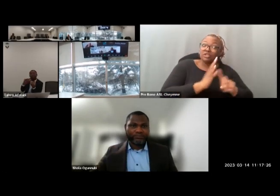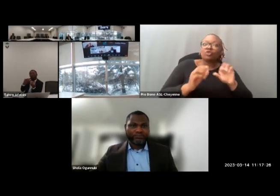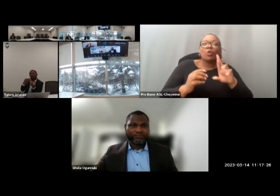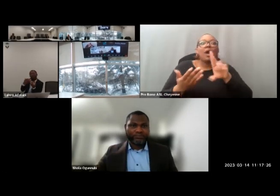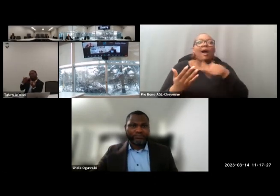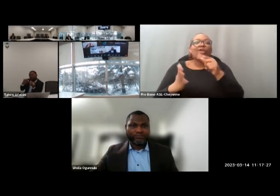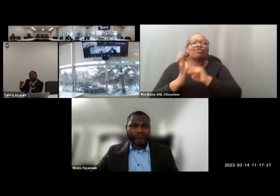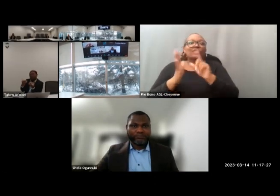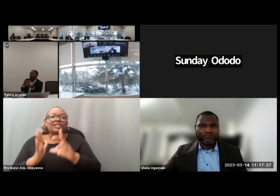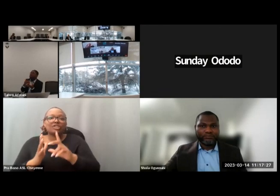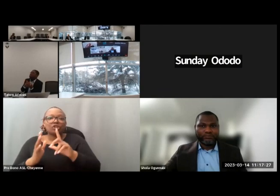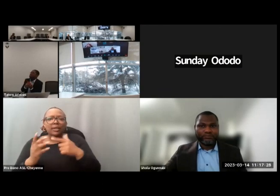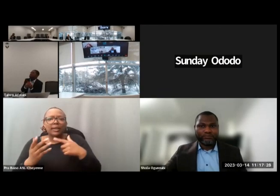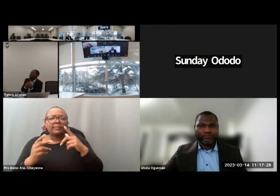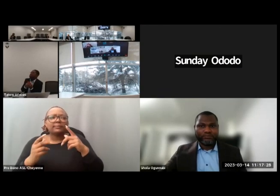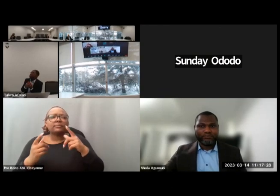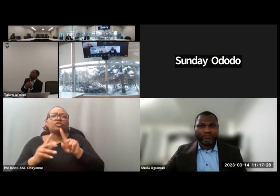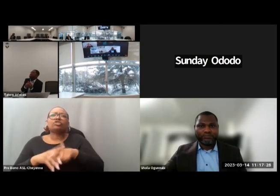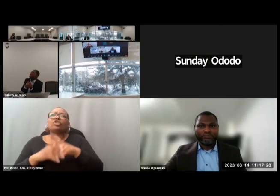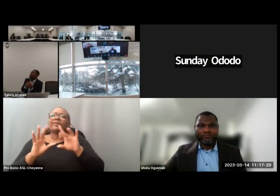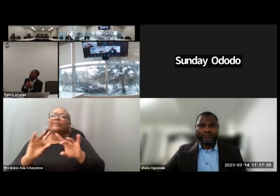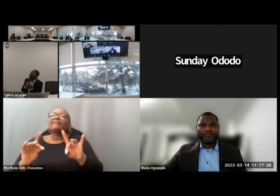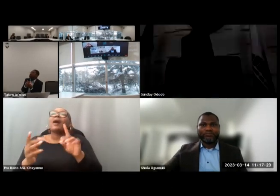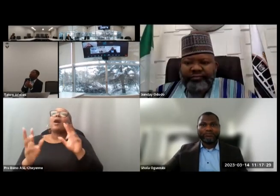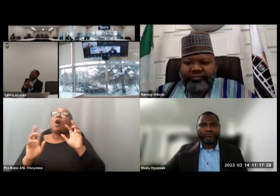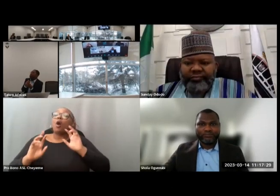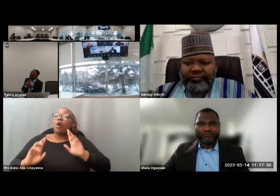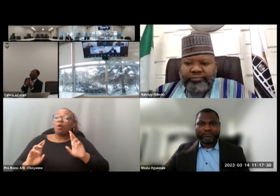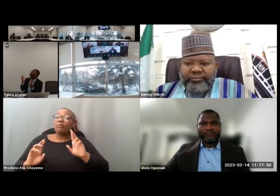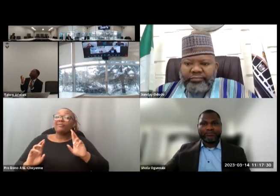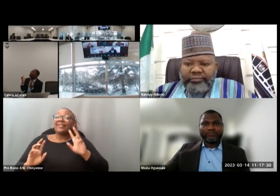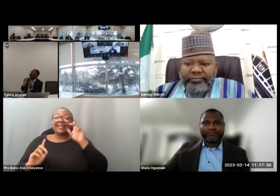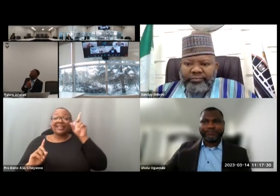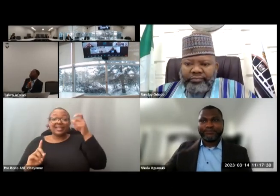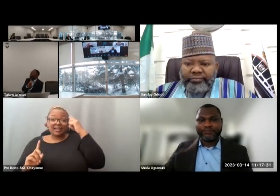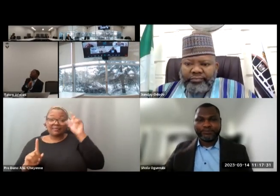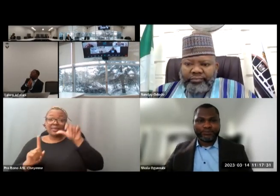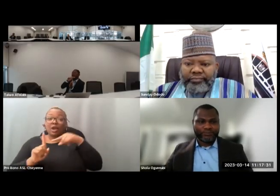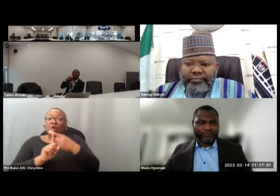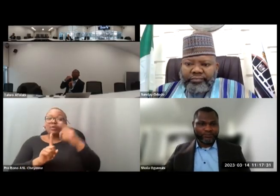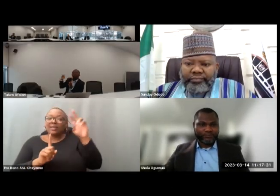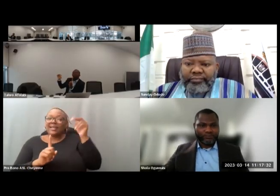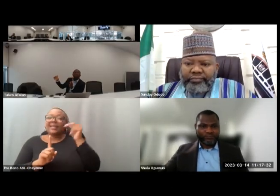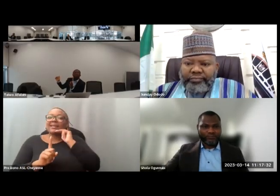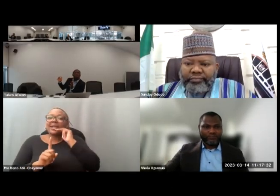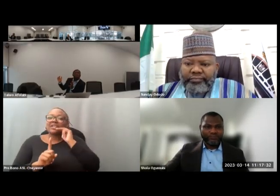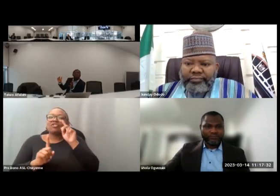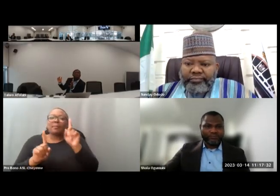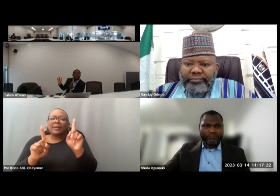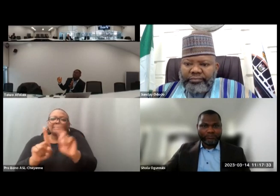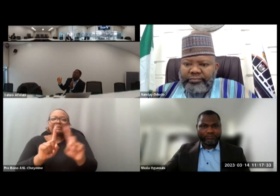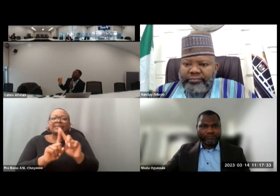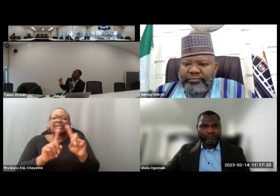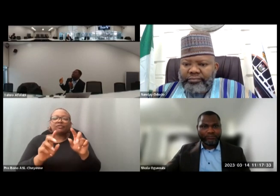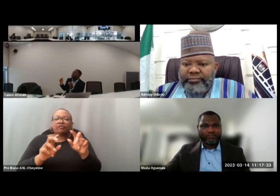And hopefully that our government, not just only Nigeria, but across different regions across the world,